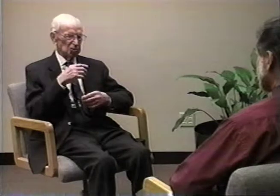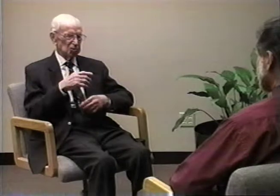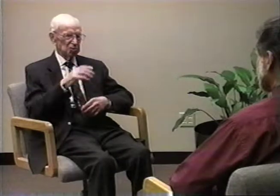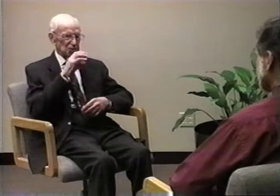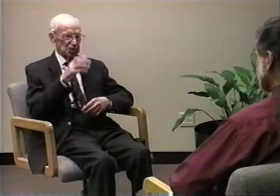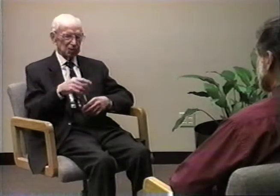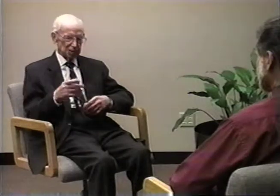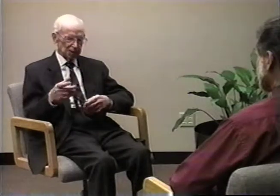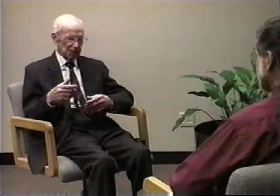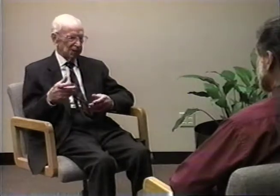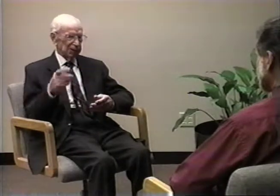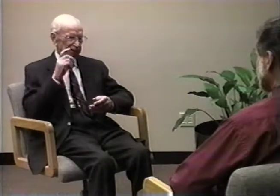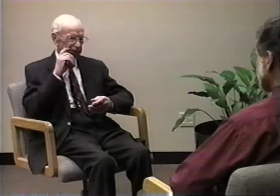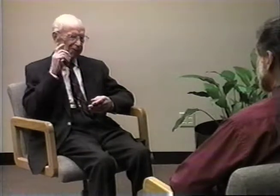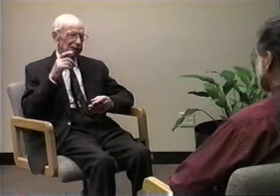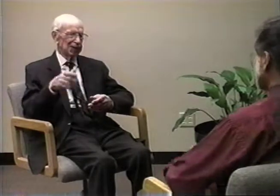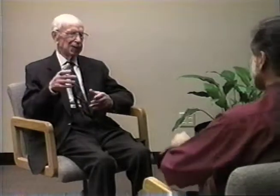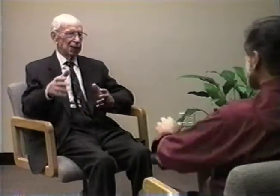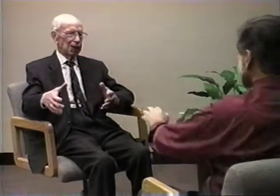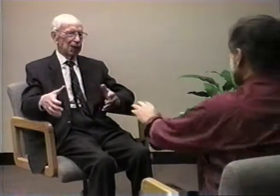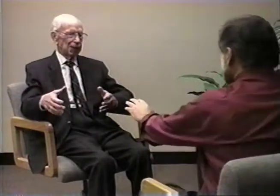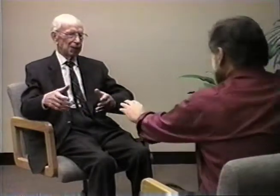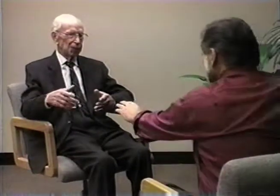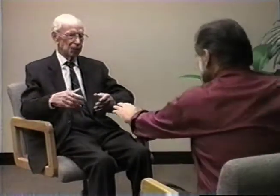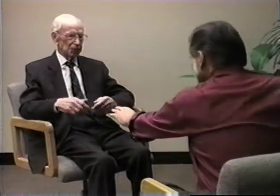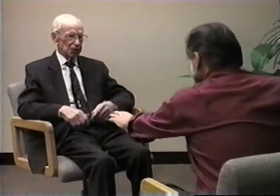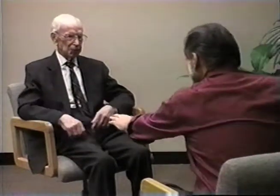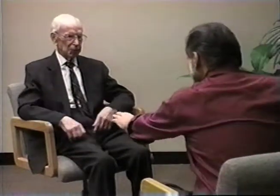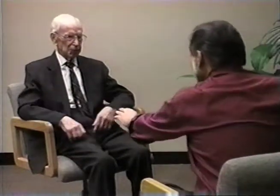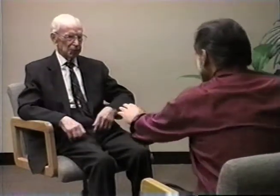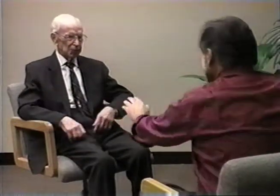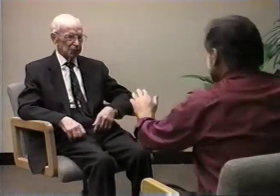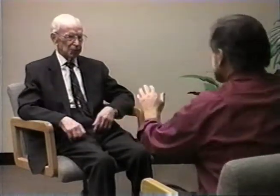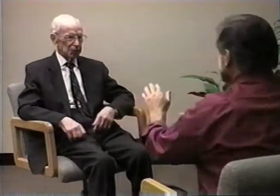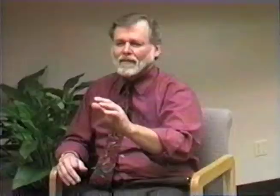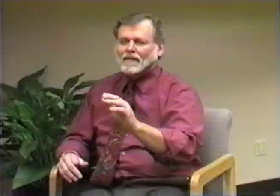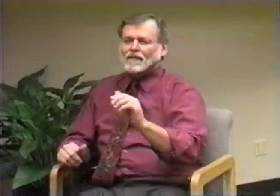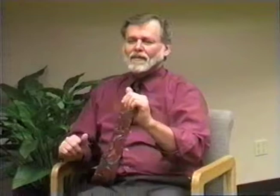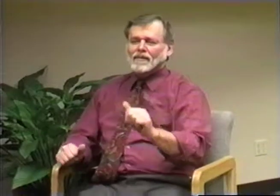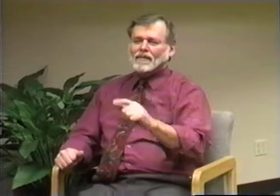but it wasn't very successful for me because of my deafness now.